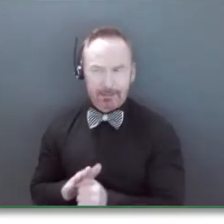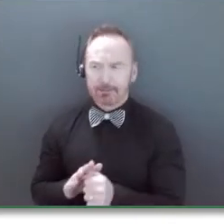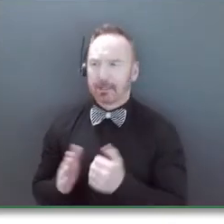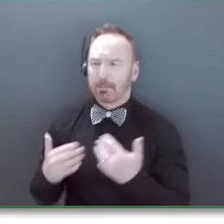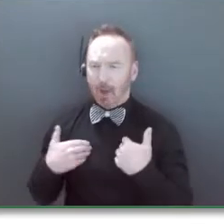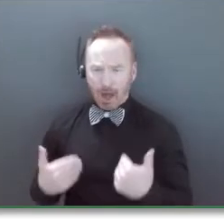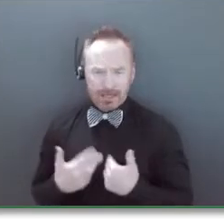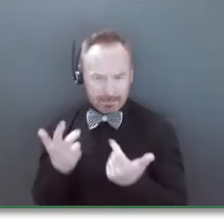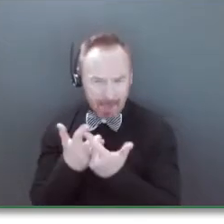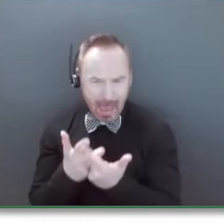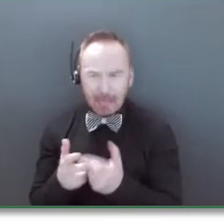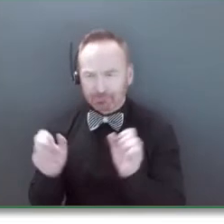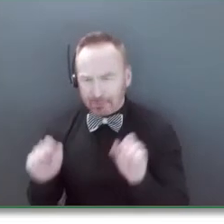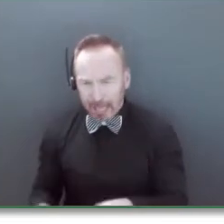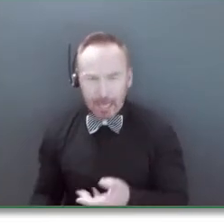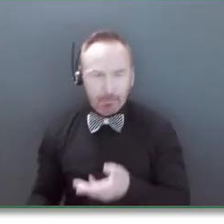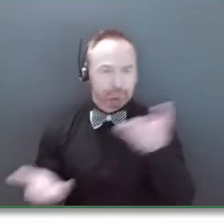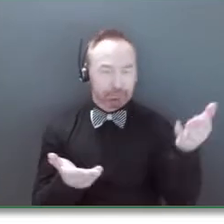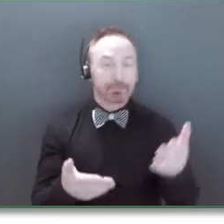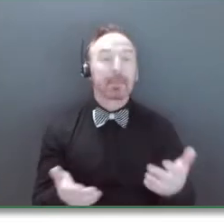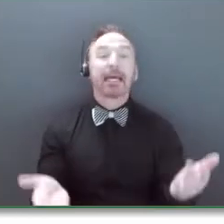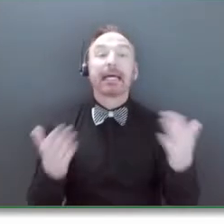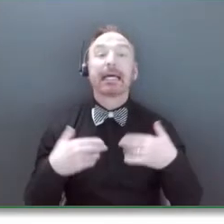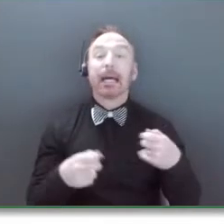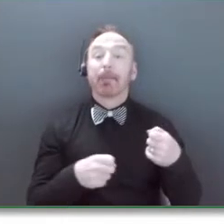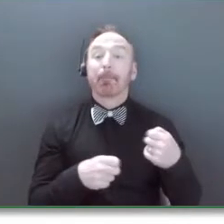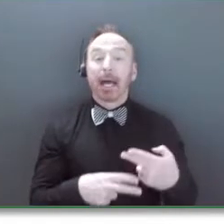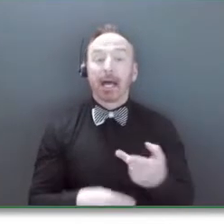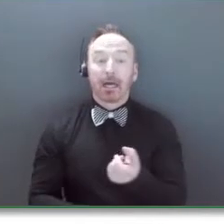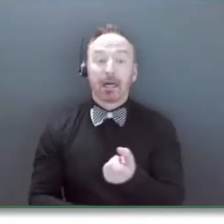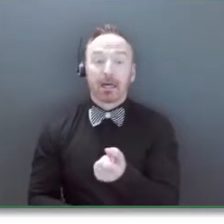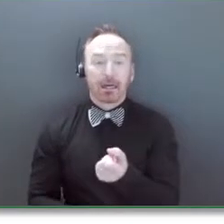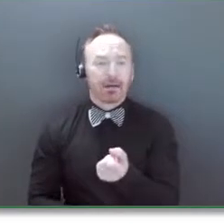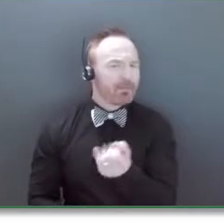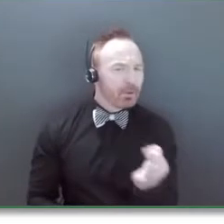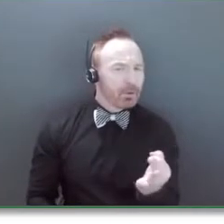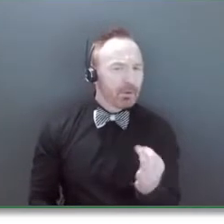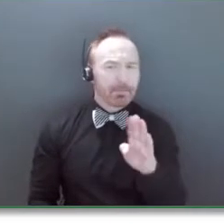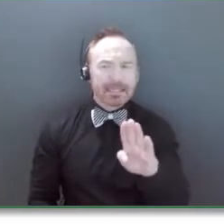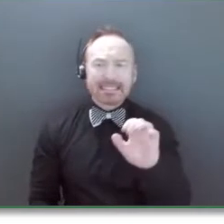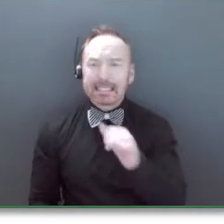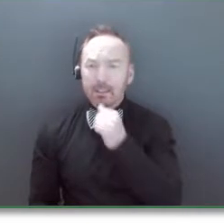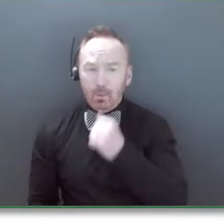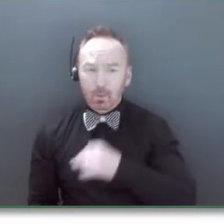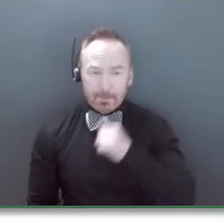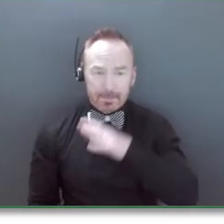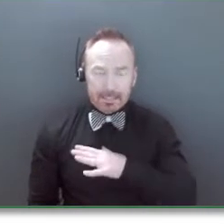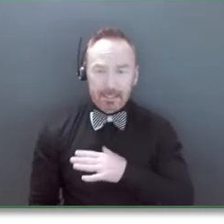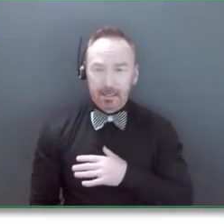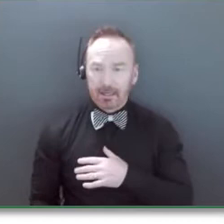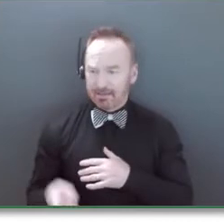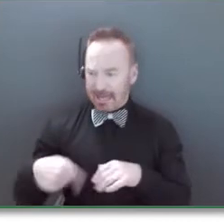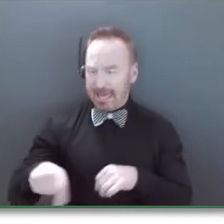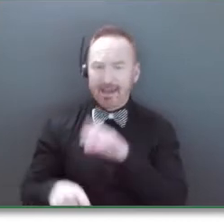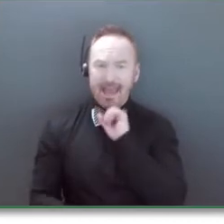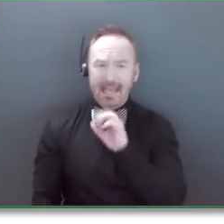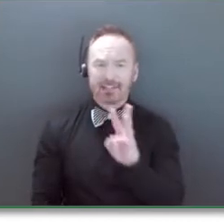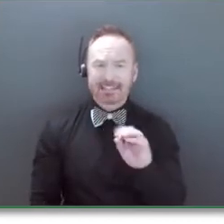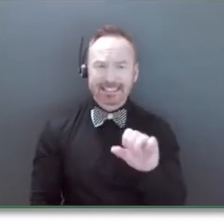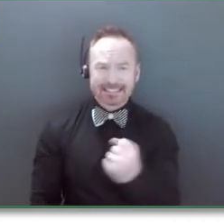couple of BC women each in their in their 60s at the time made it to the base camp of Mount Everest and in fact even a little above